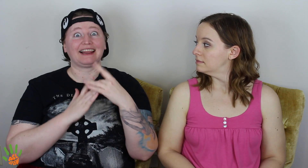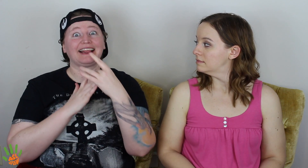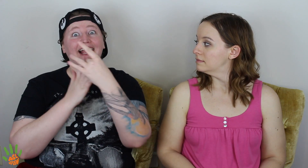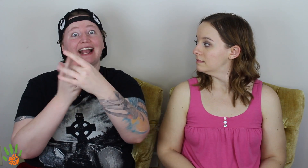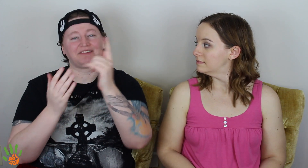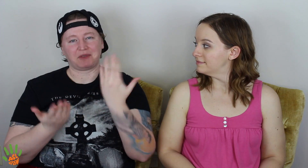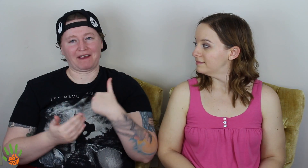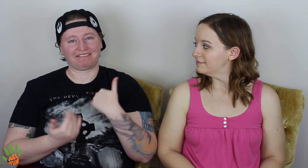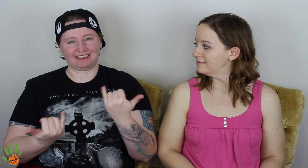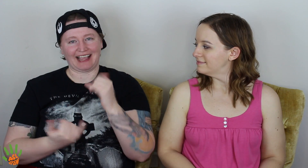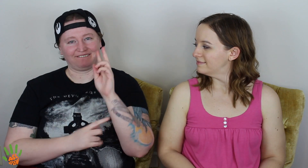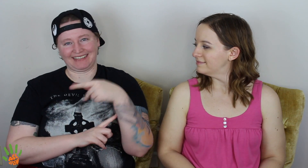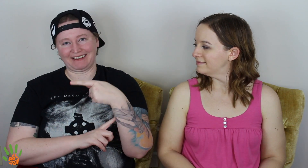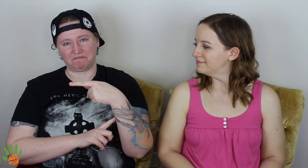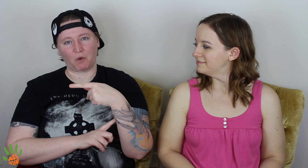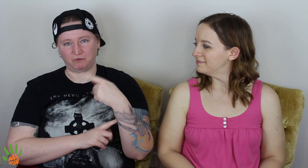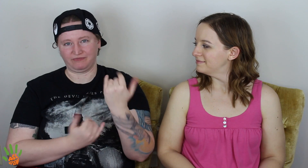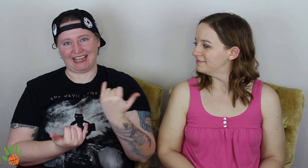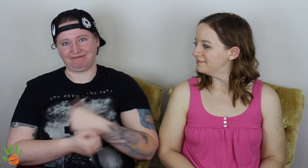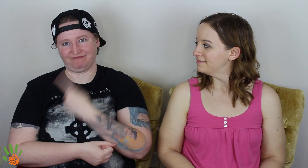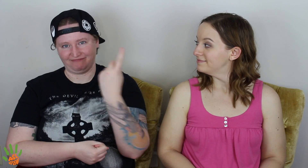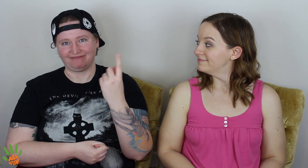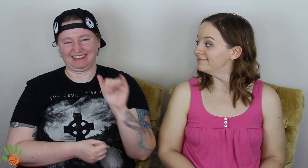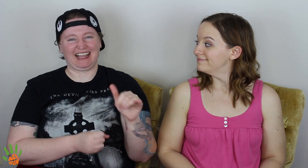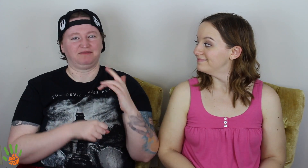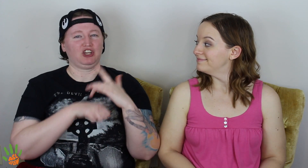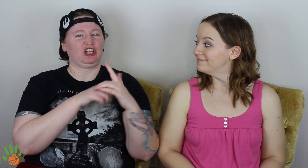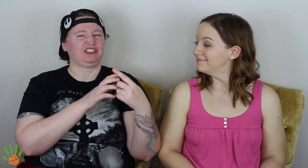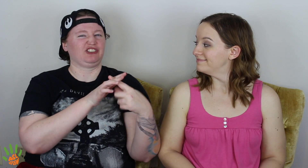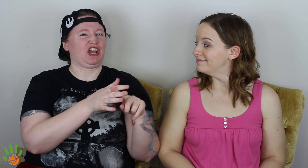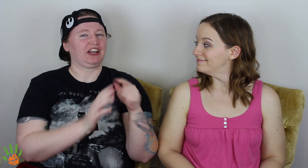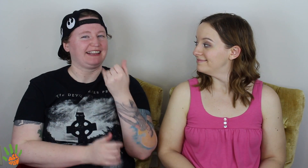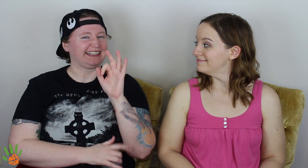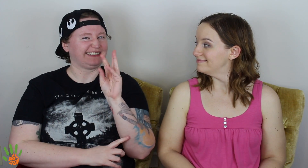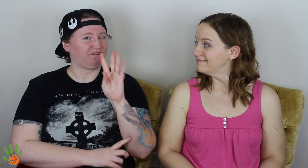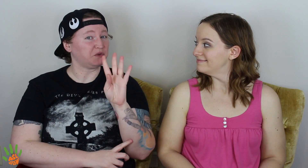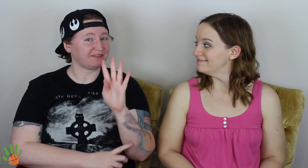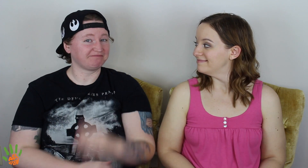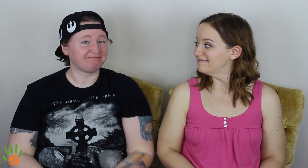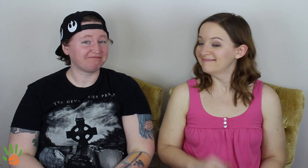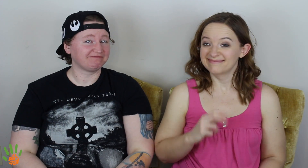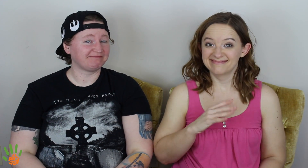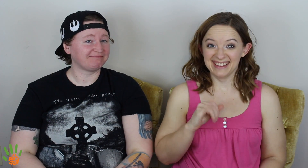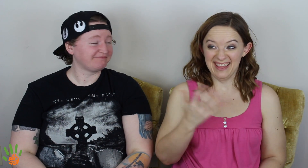That lead to what we eventually now have, which are videophones. So that was an early version in 1964!